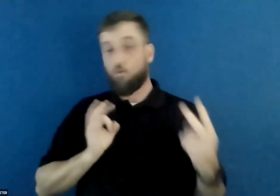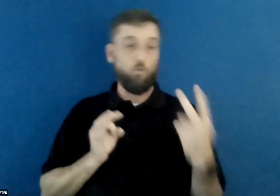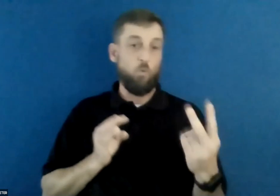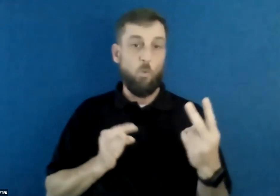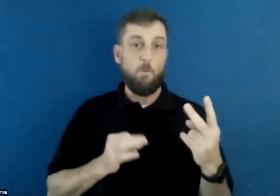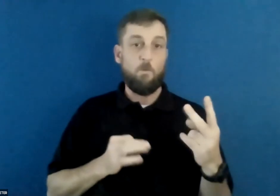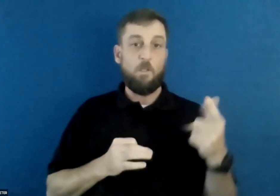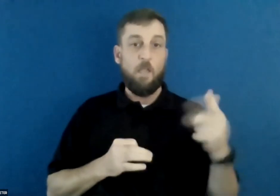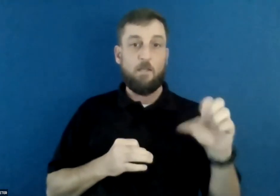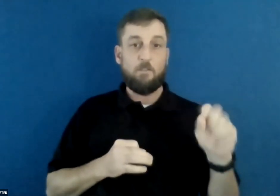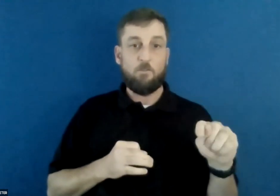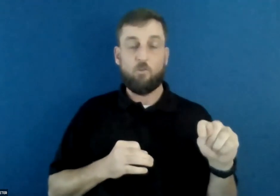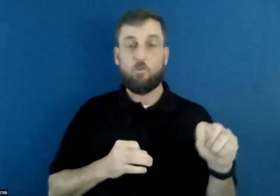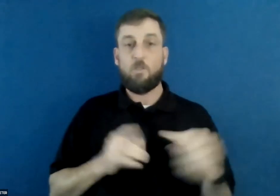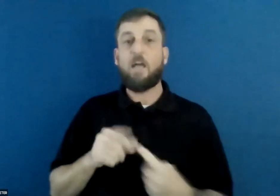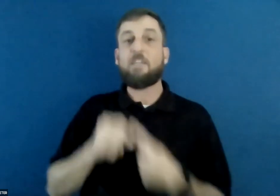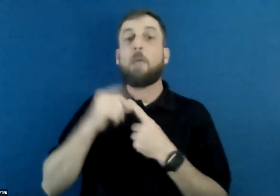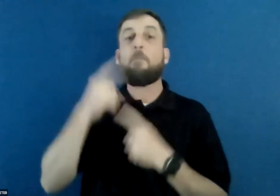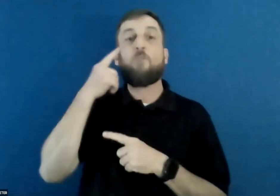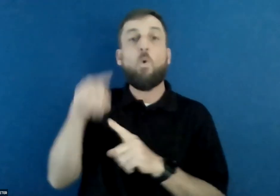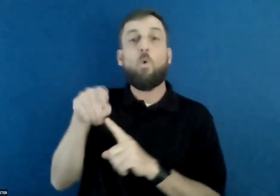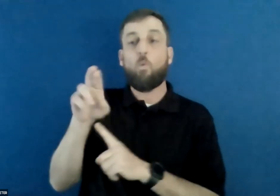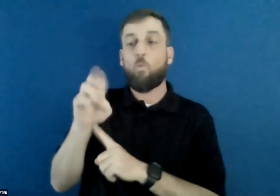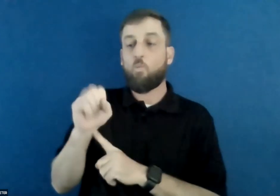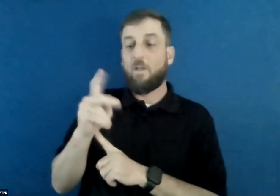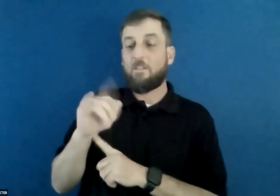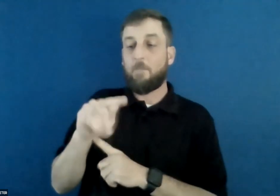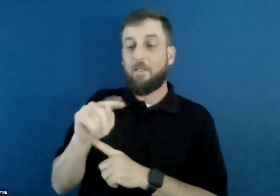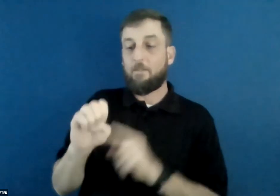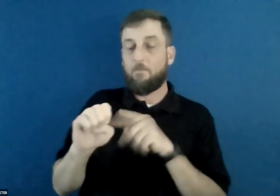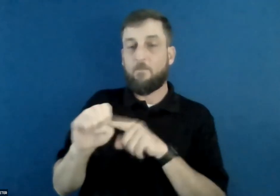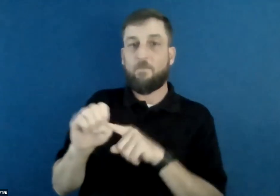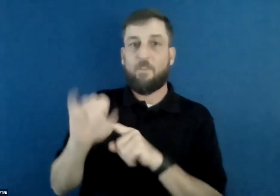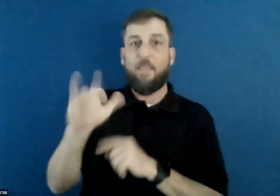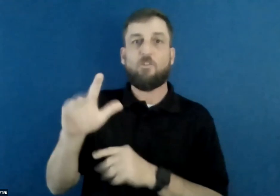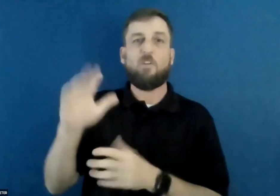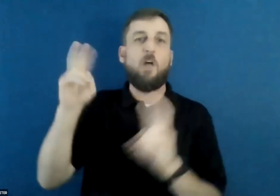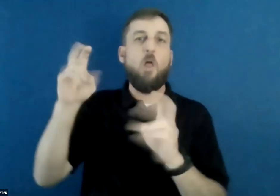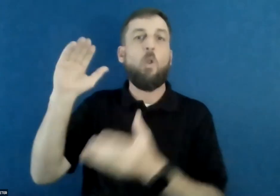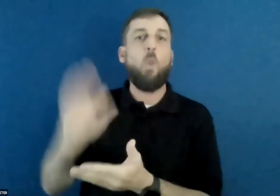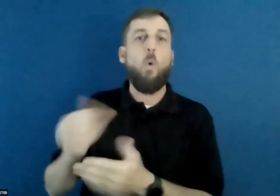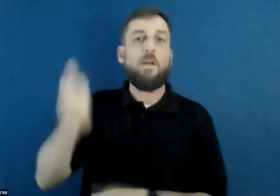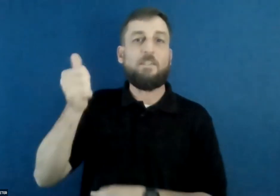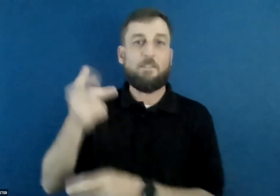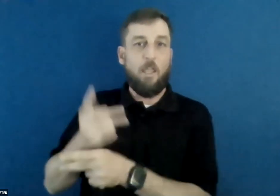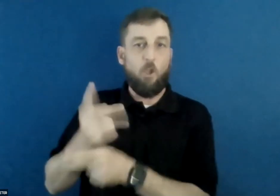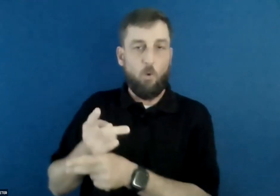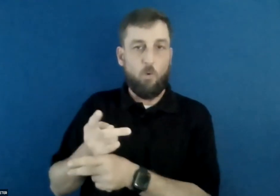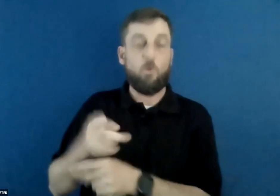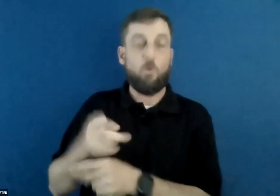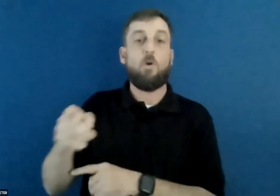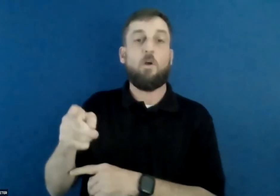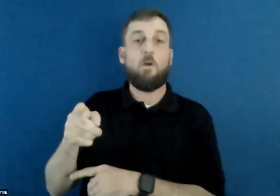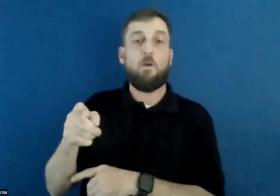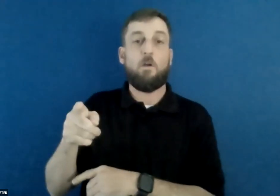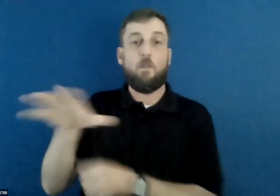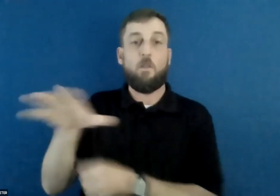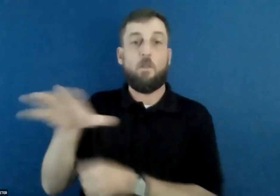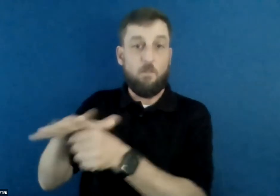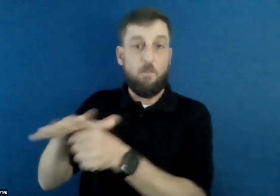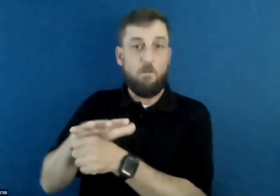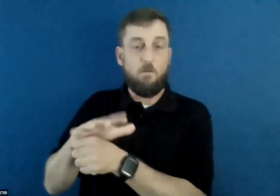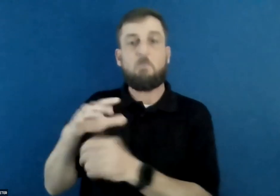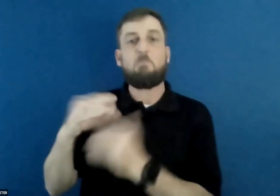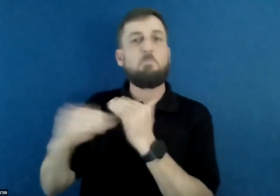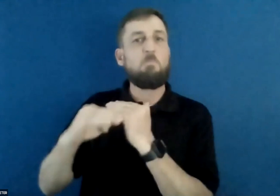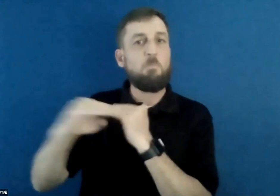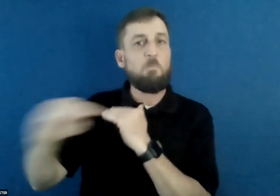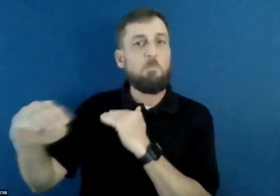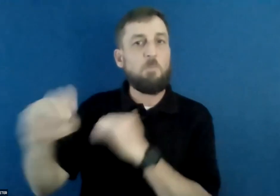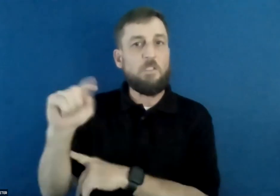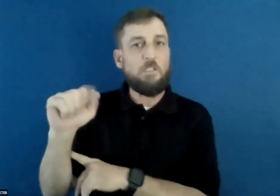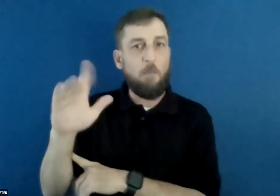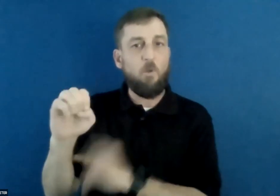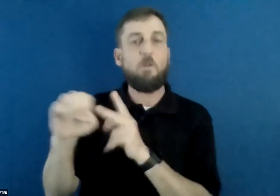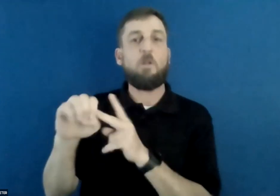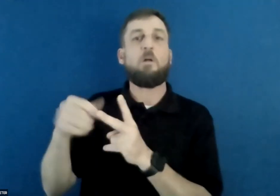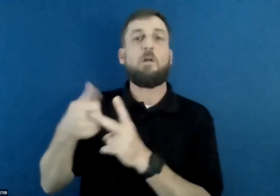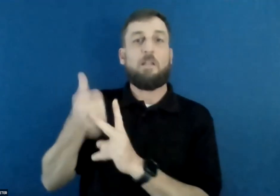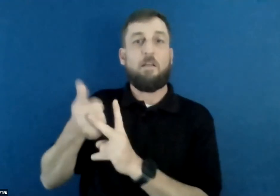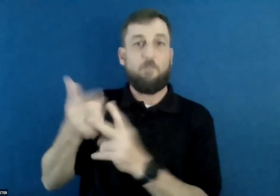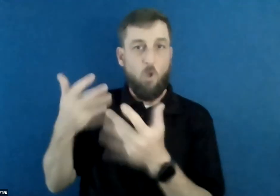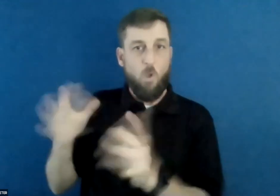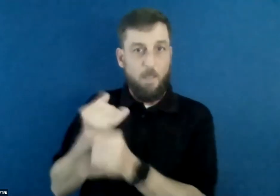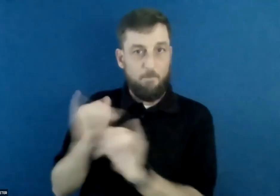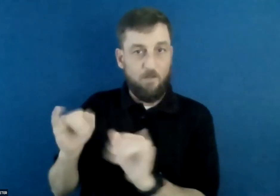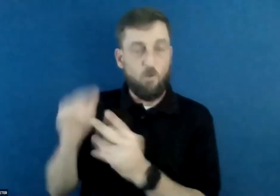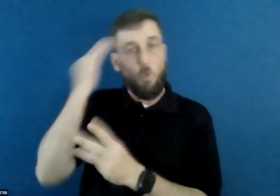I mean, our respite unit I rested like I said our resident unit is our lowest level of care. And so the individual over there are pretty stable. They have to be independent know how to take their own medications and such.